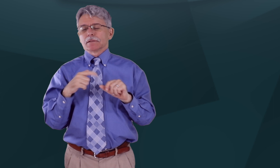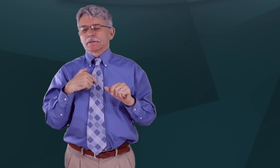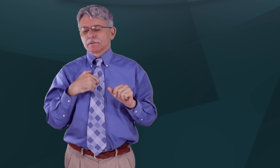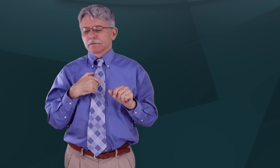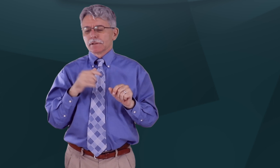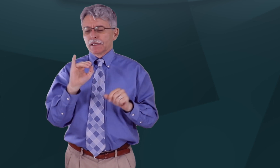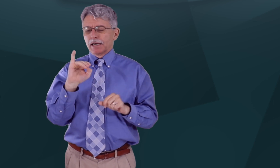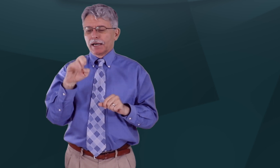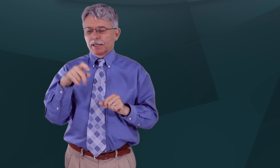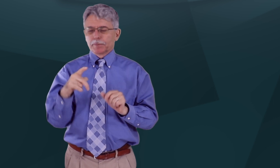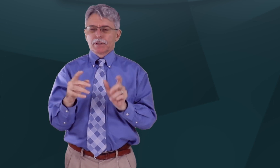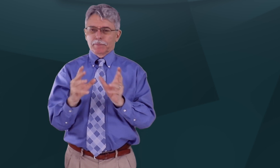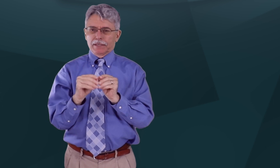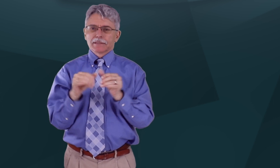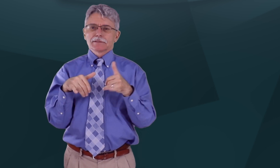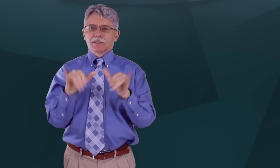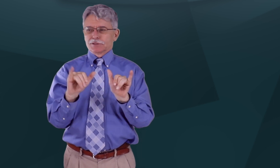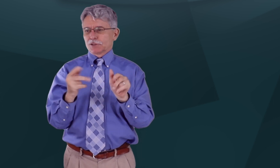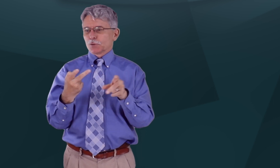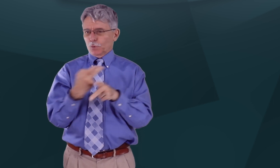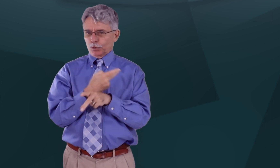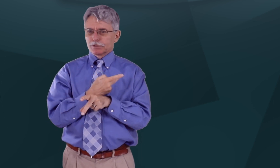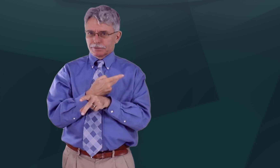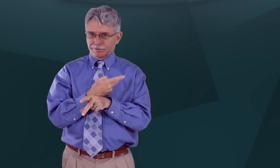IEP meetings are still worse in my mind.